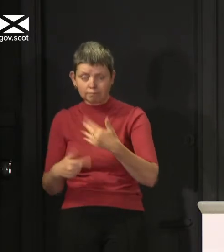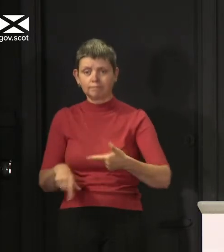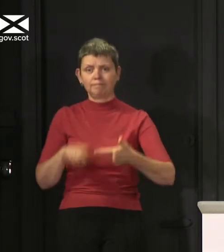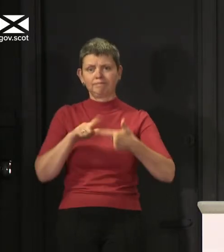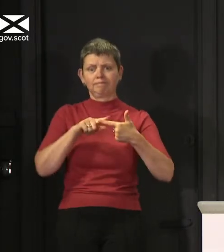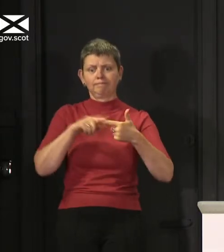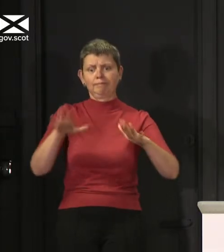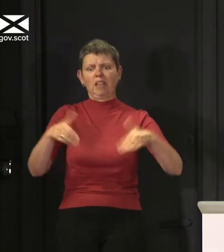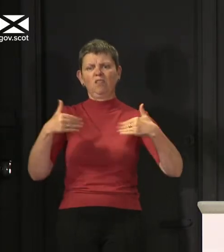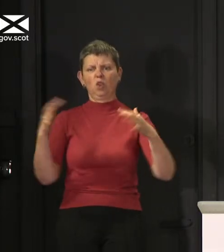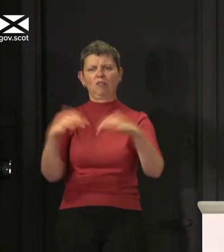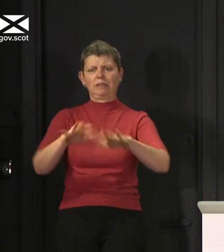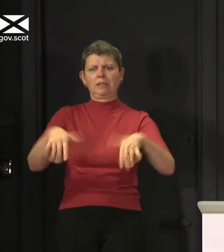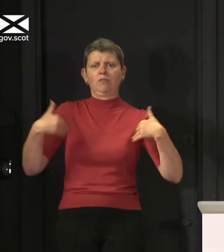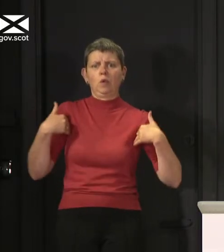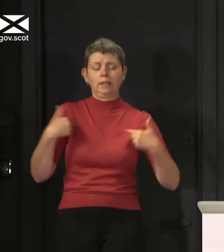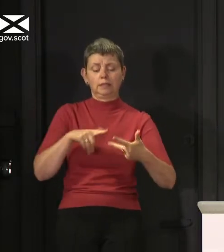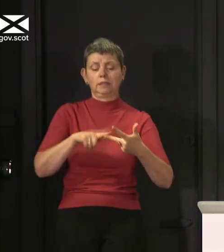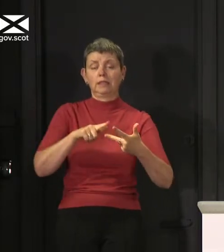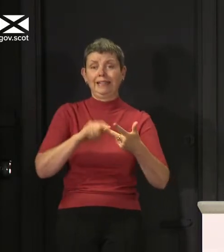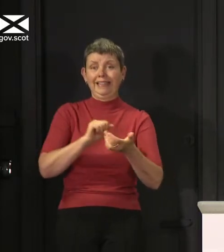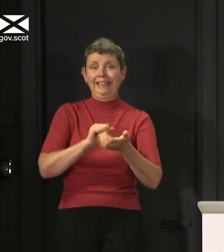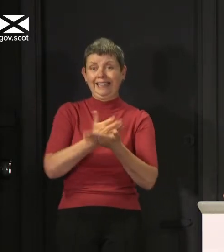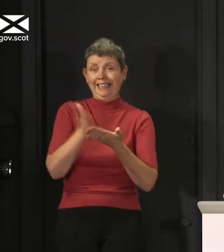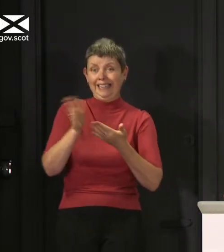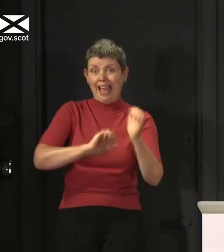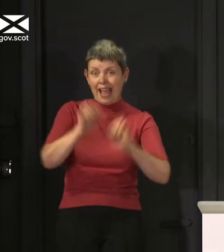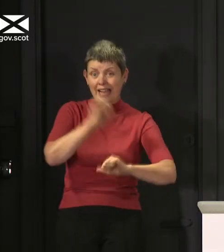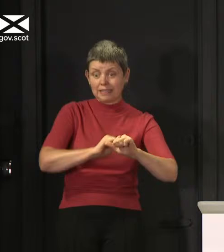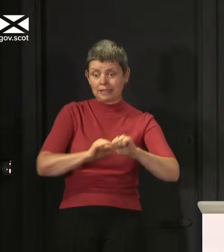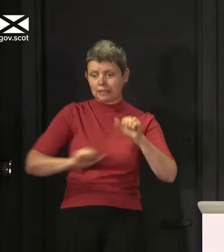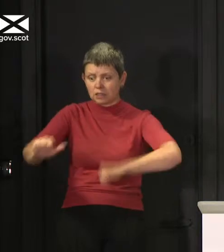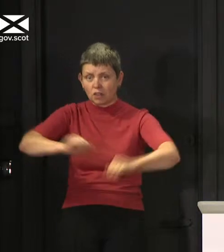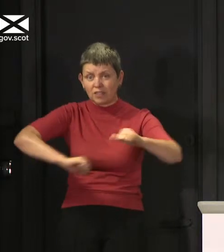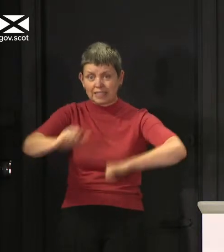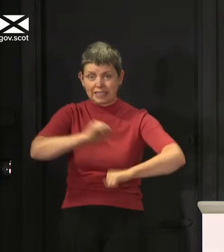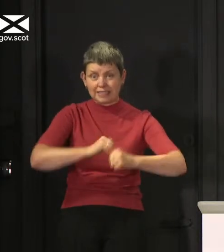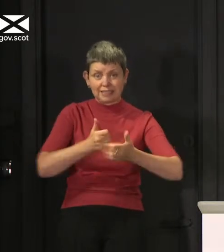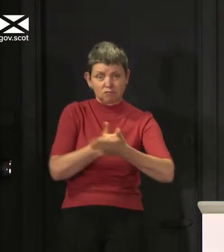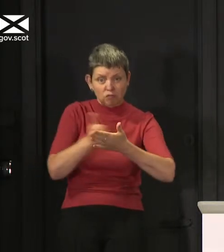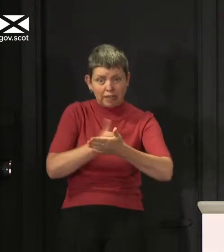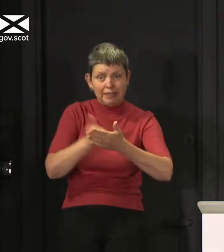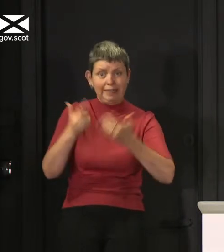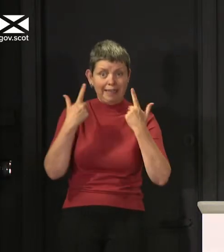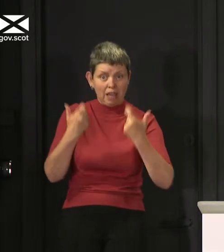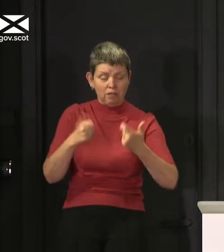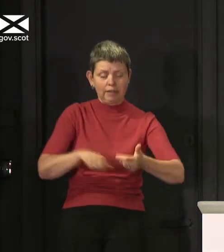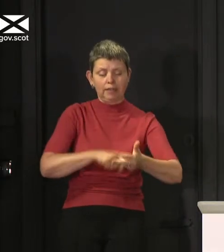places, clean your hands and hard surfaces carefully and regularly. Two metre distancing